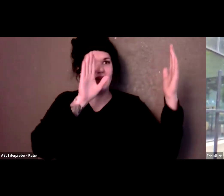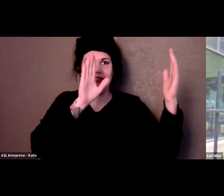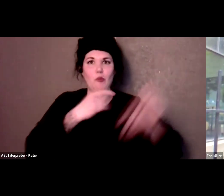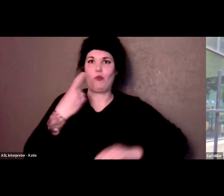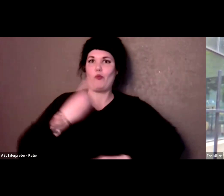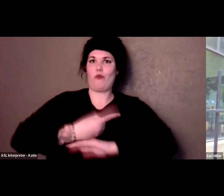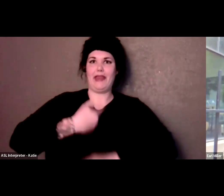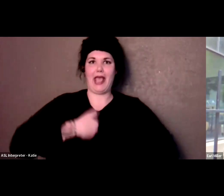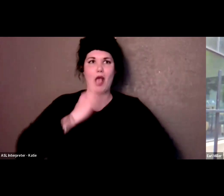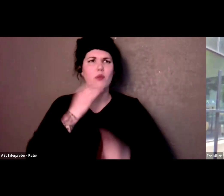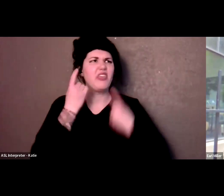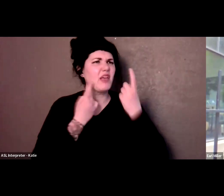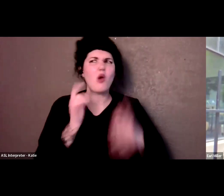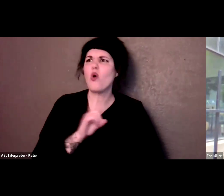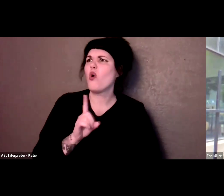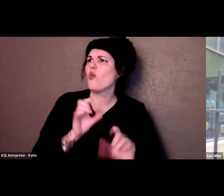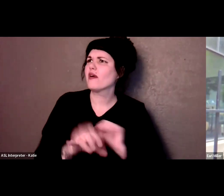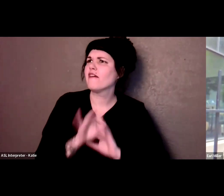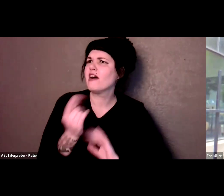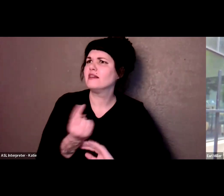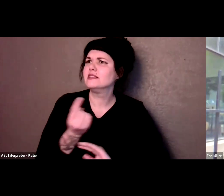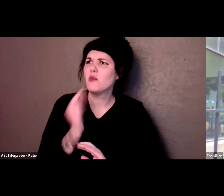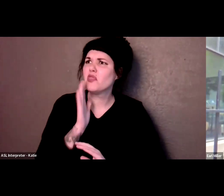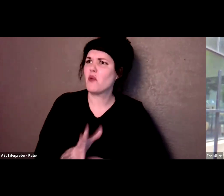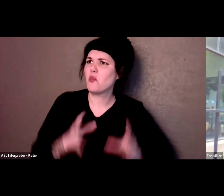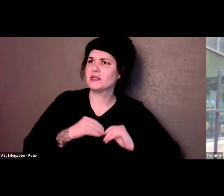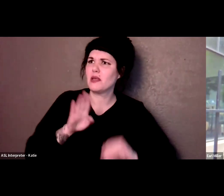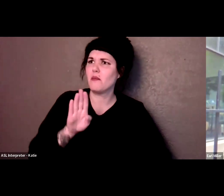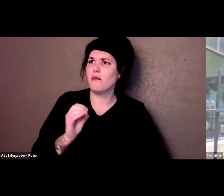in a bobcat? It turns out there are rescues that take in bobcats! It took a lot of searching on